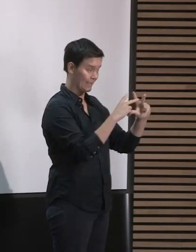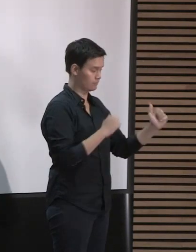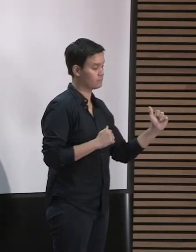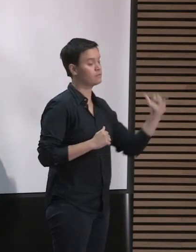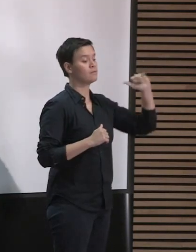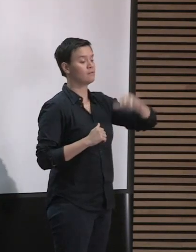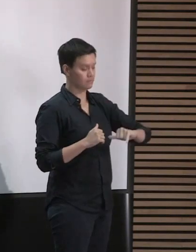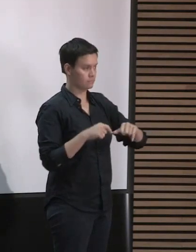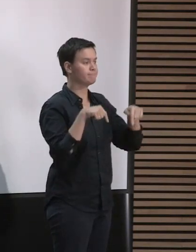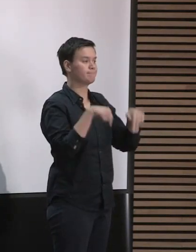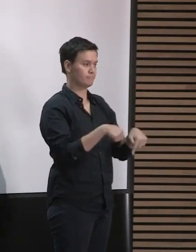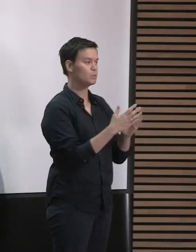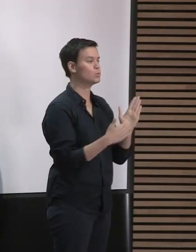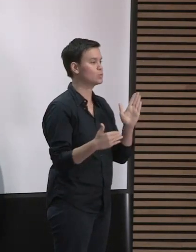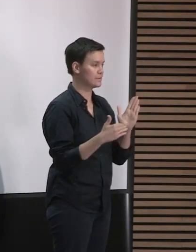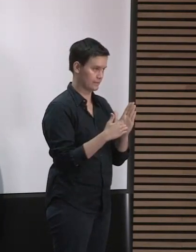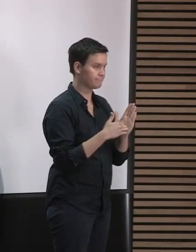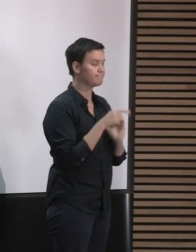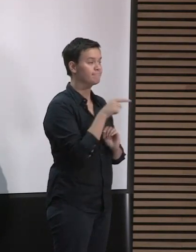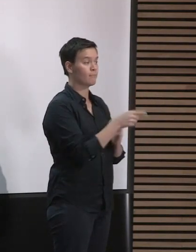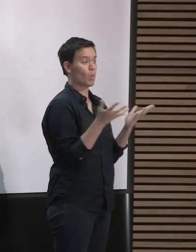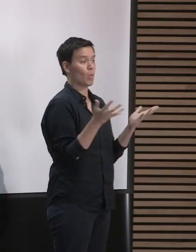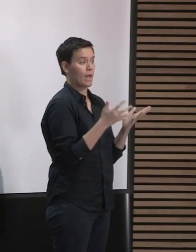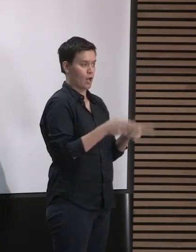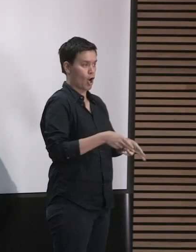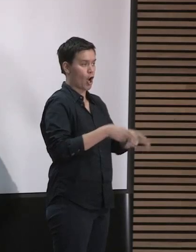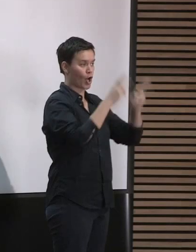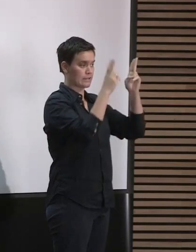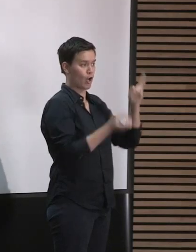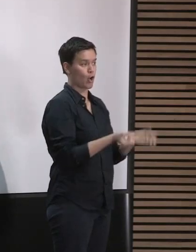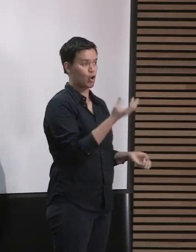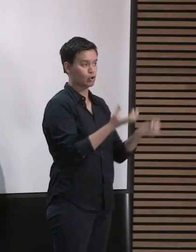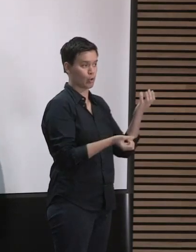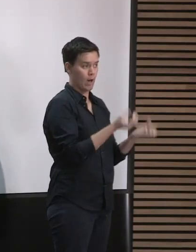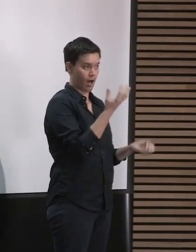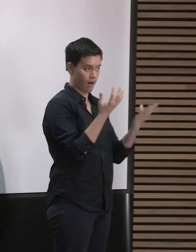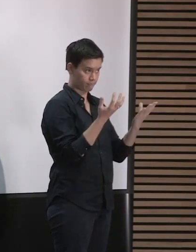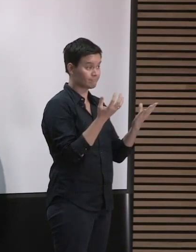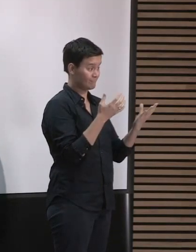in New Zealand from Qatar via Sydney on 14 August and she